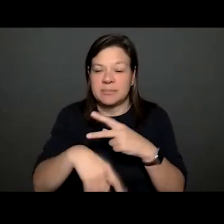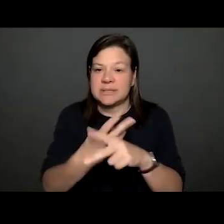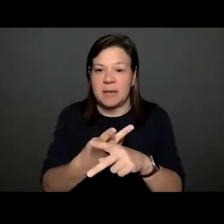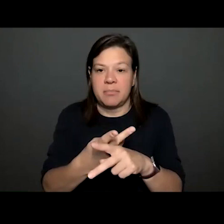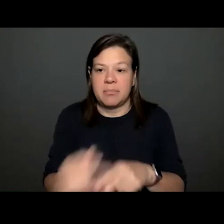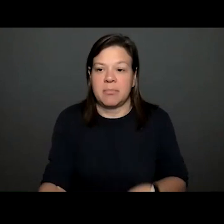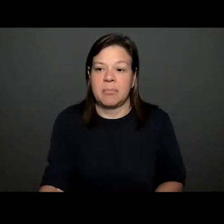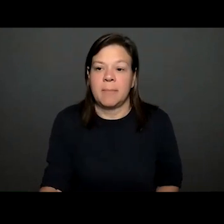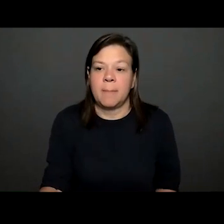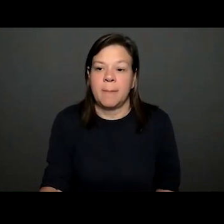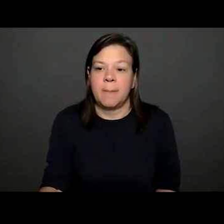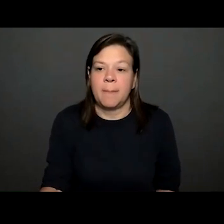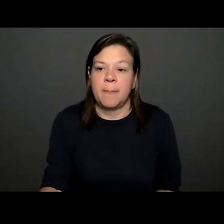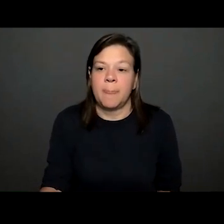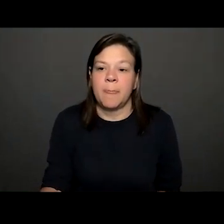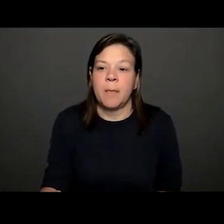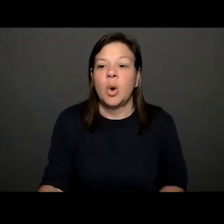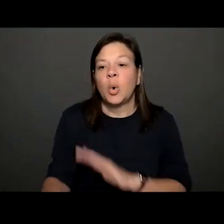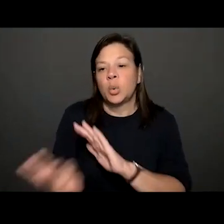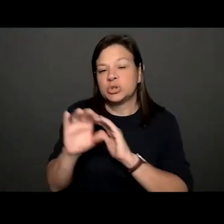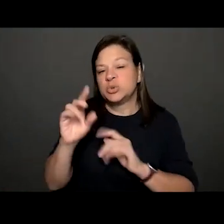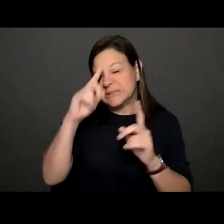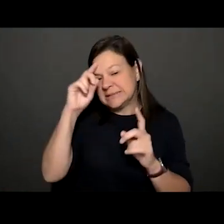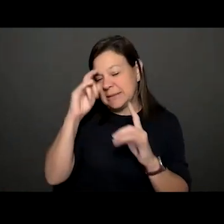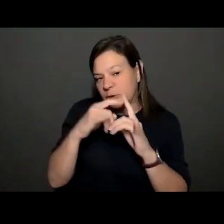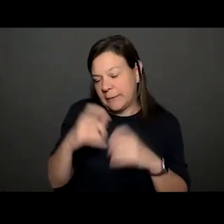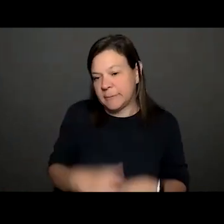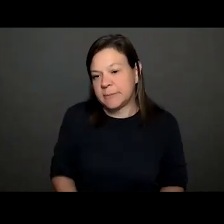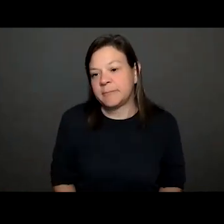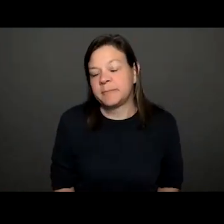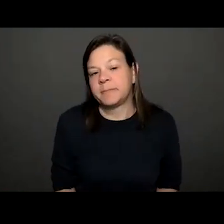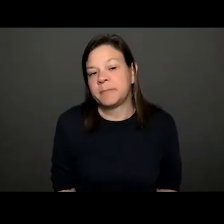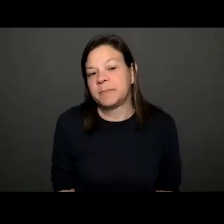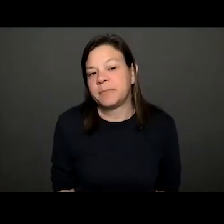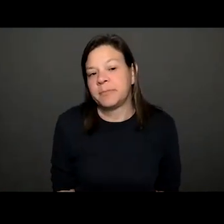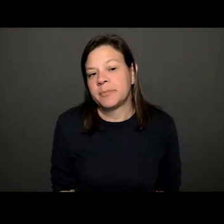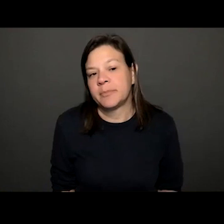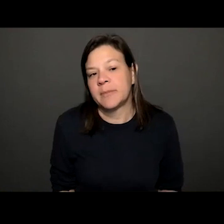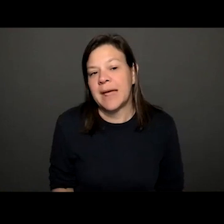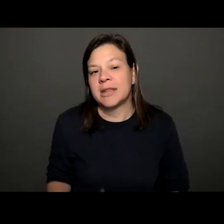AND THEN WHAT WE WANT THE PAGE SLUG TO BE, THE URL